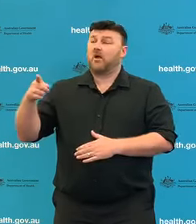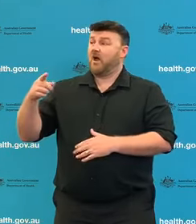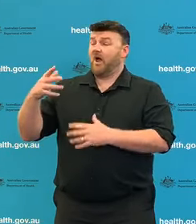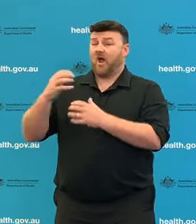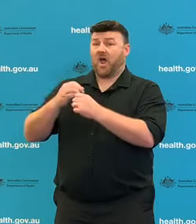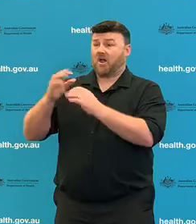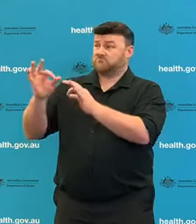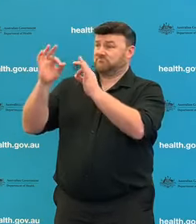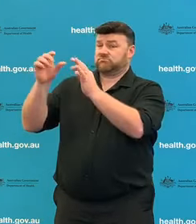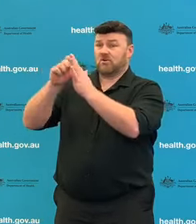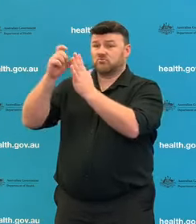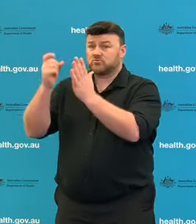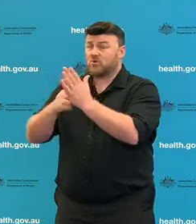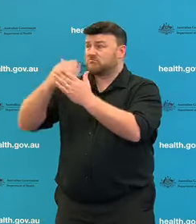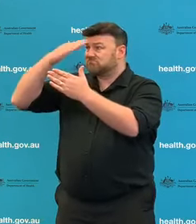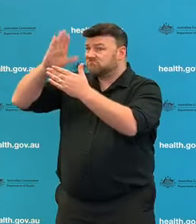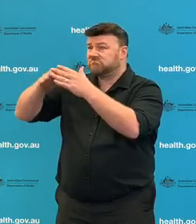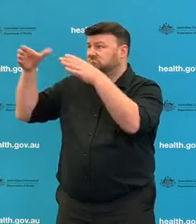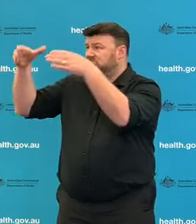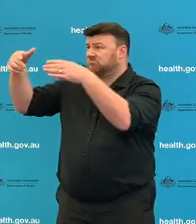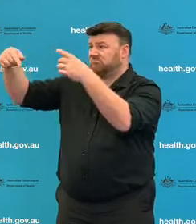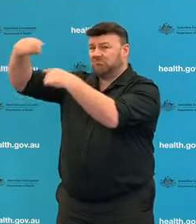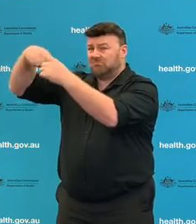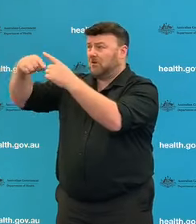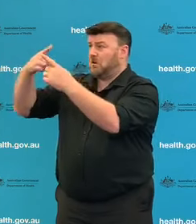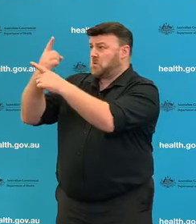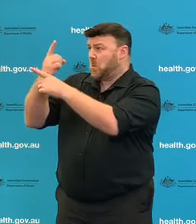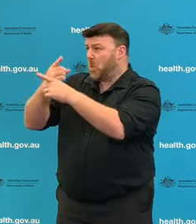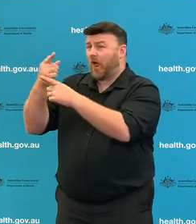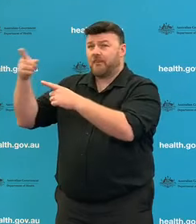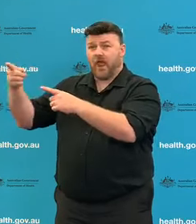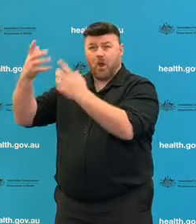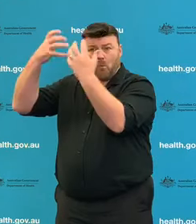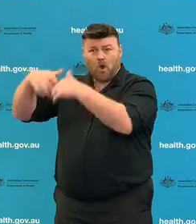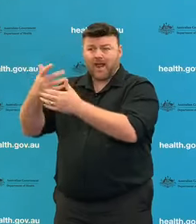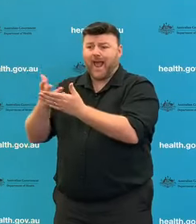Control Expert Group looking at ways to further improve infection control,